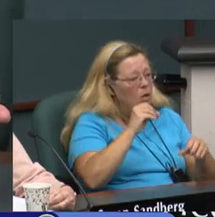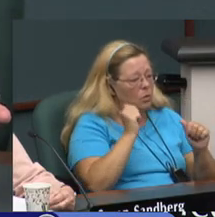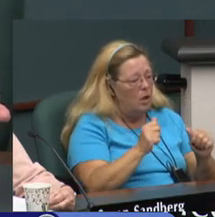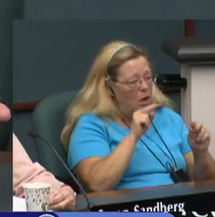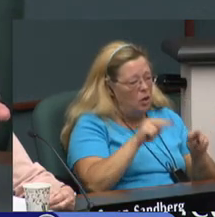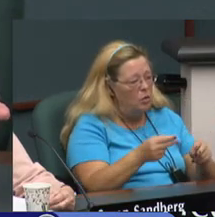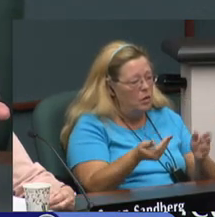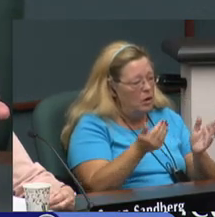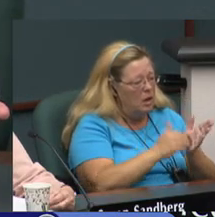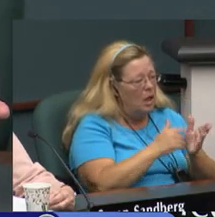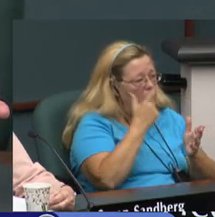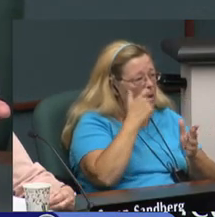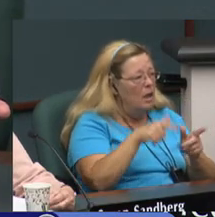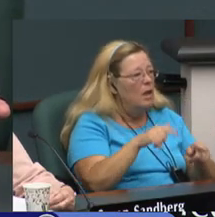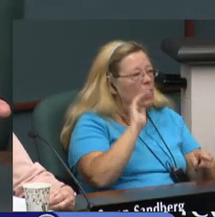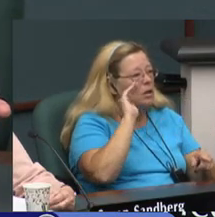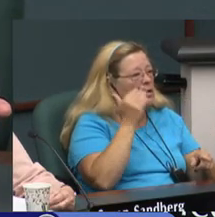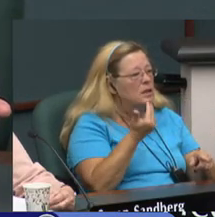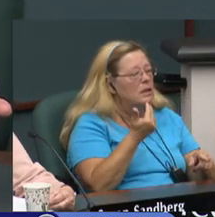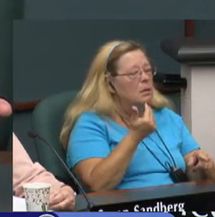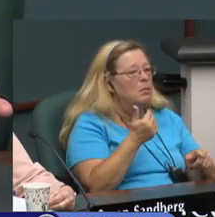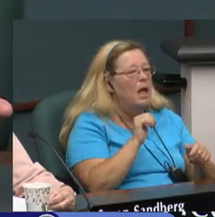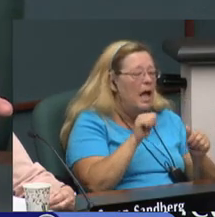because this seems like an extra hurdle that somebody would have to build a